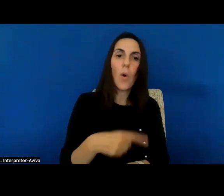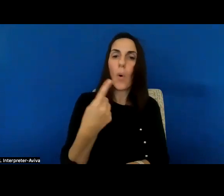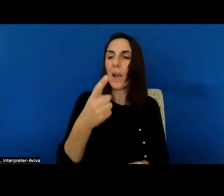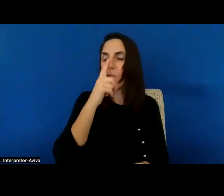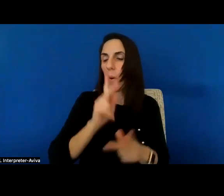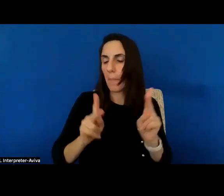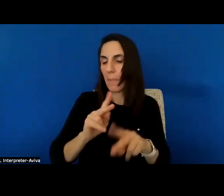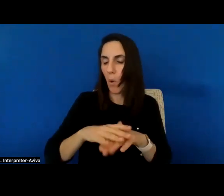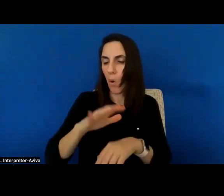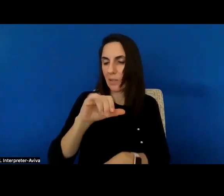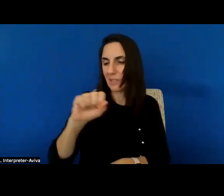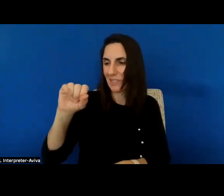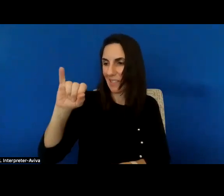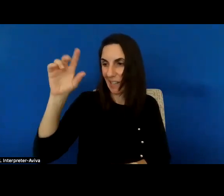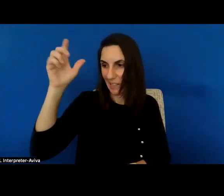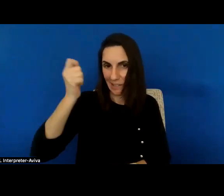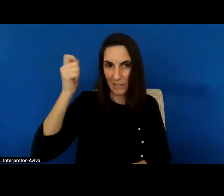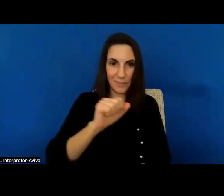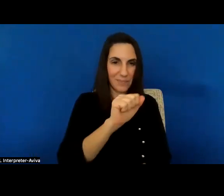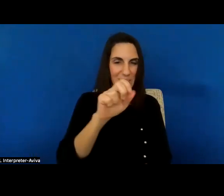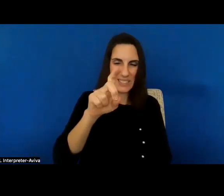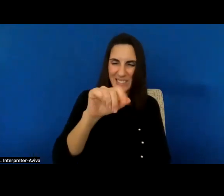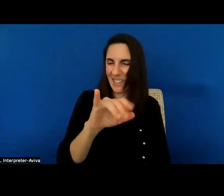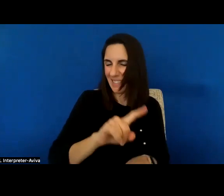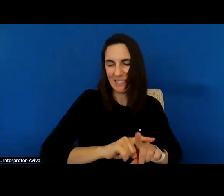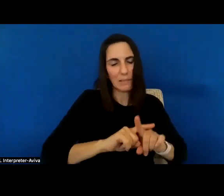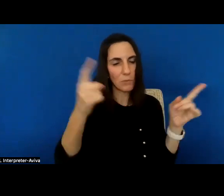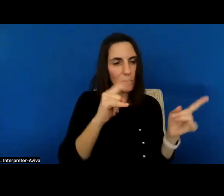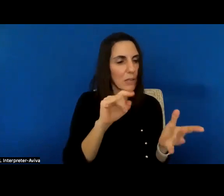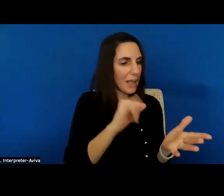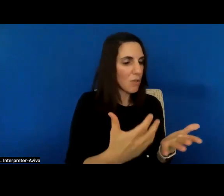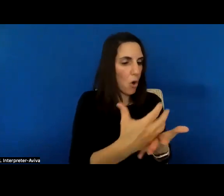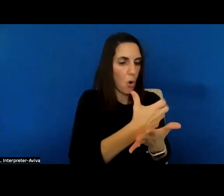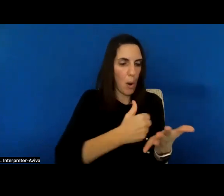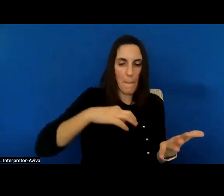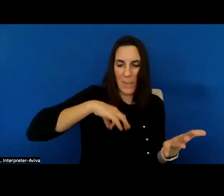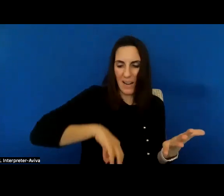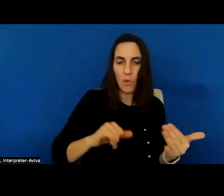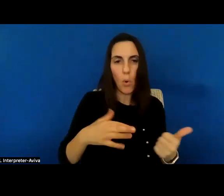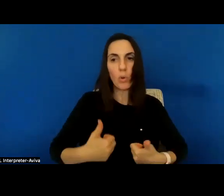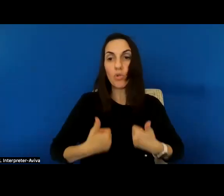11:33:17 Ssdi that's an earn benefit or so viral benefits from a parent.